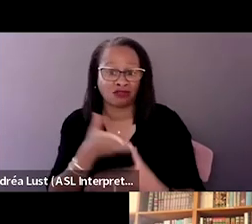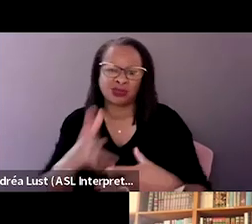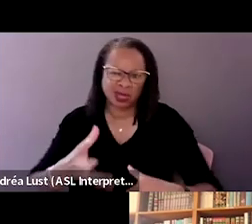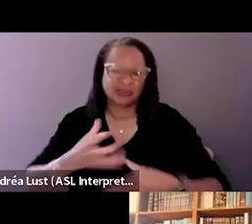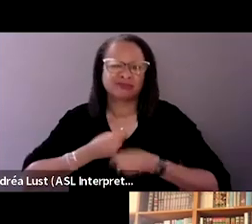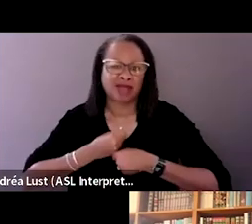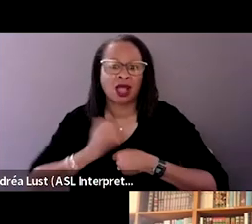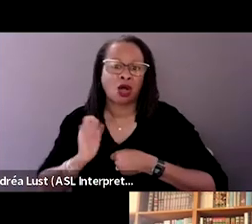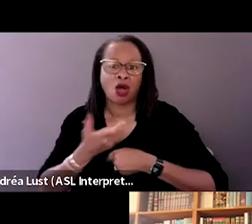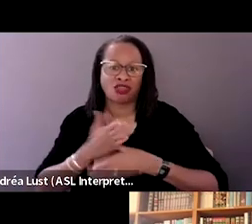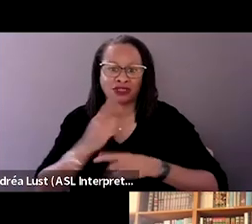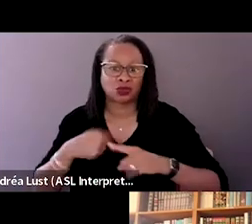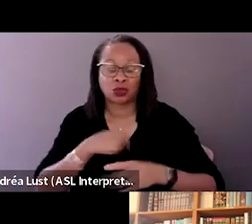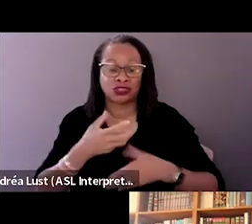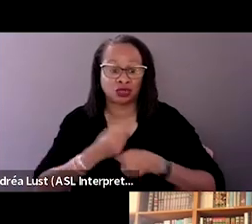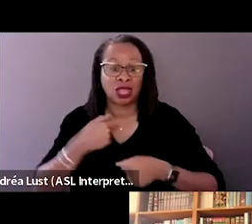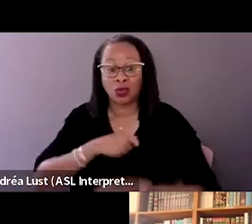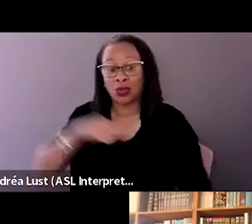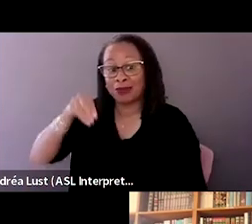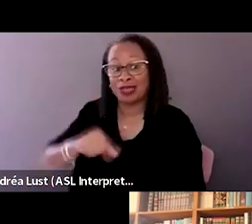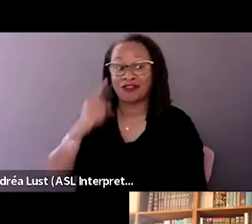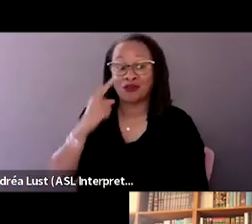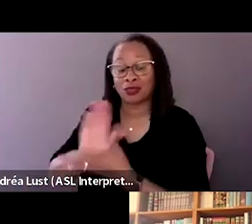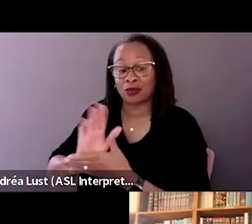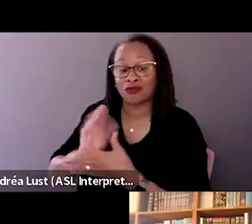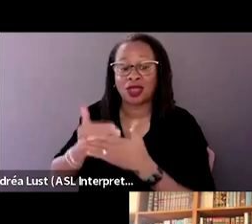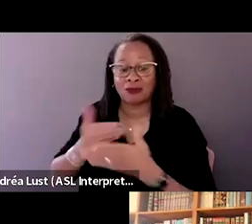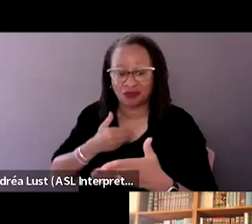and we paid for the movie before we allowed the film